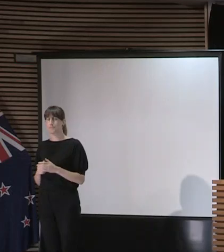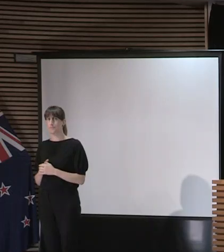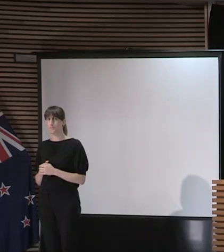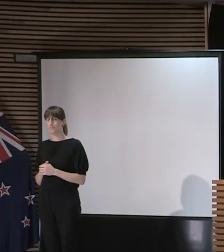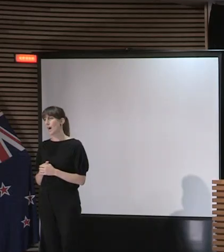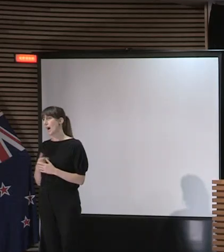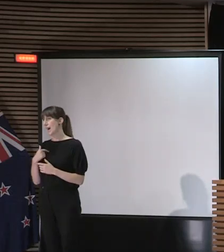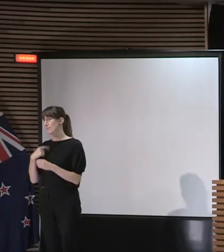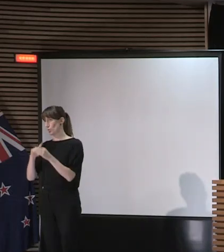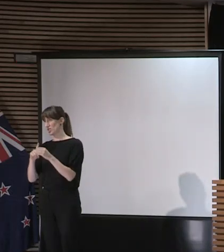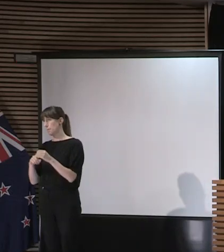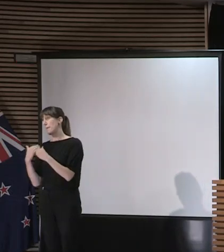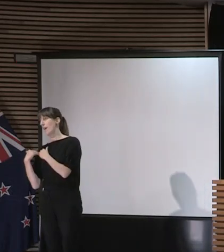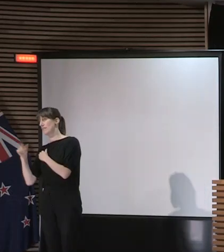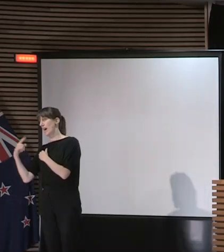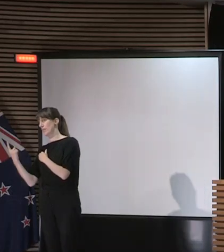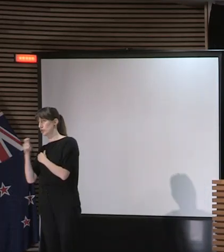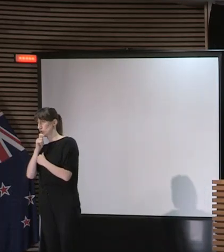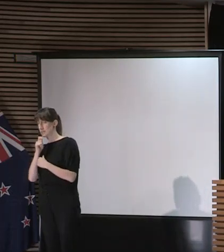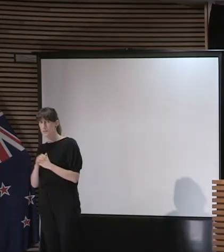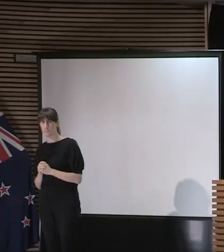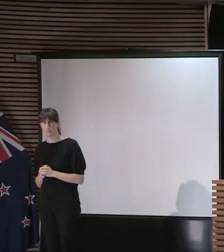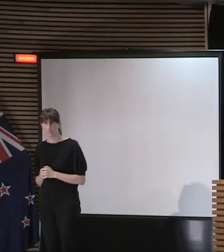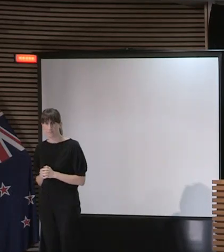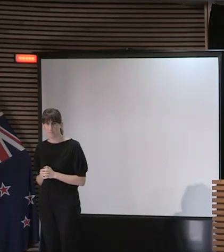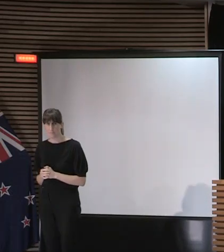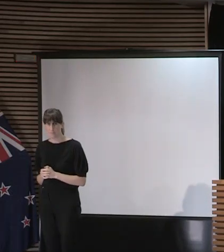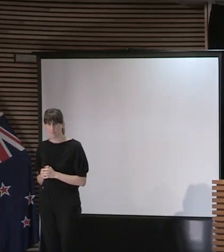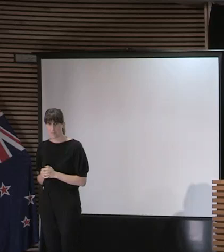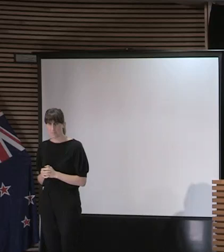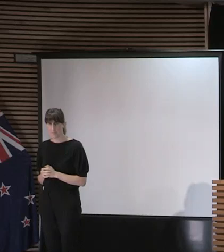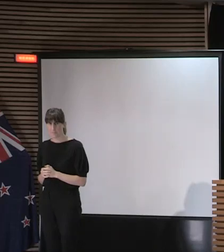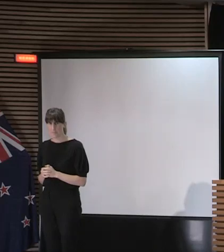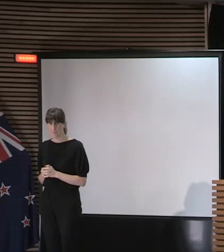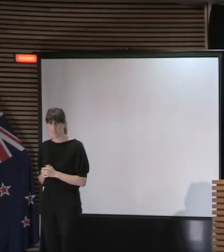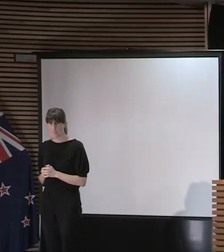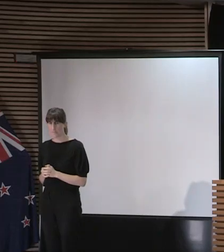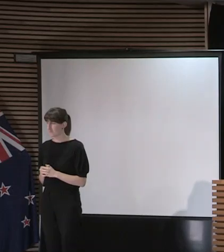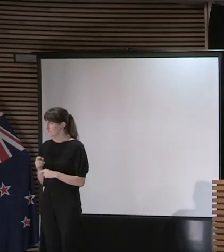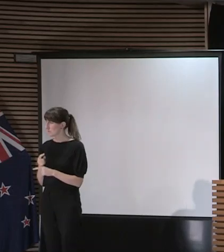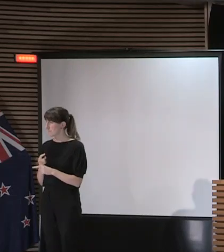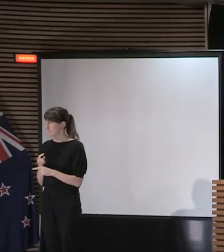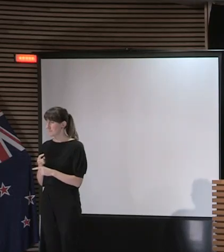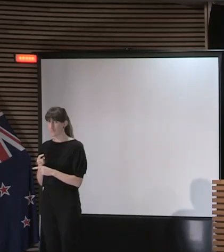costs and the vast majority has gone to small businesses in particular. On behalf of a colleague,